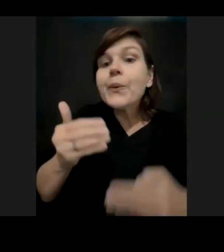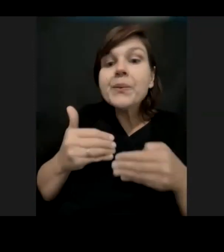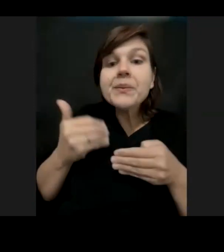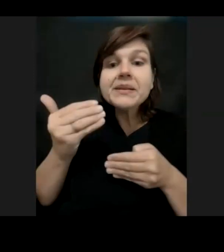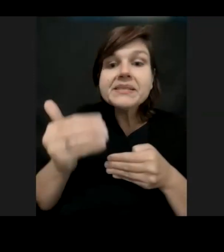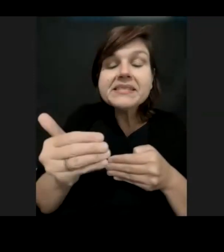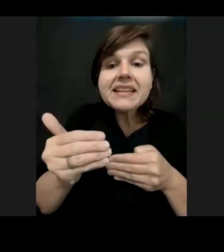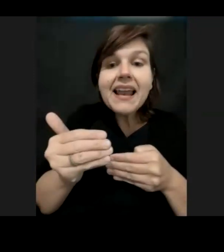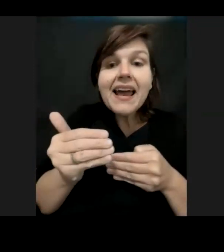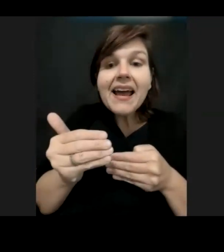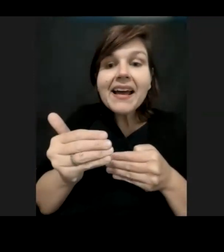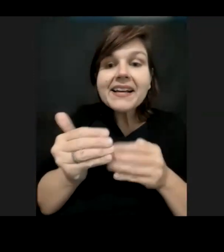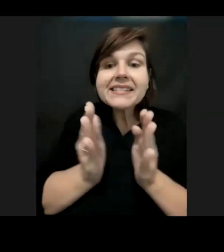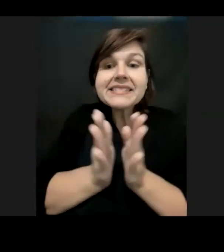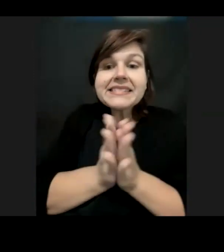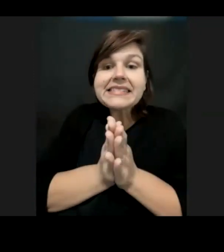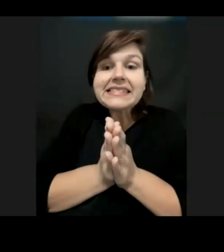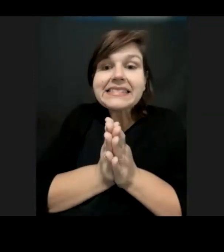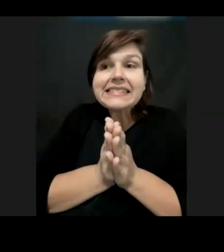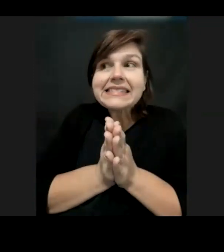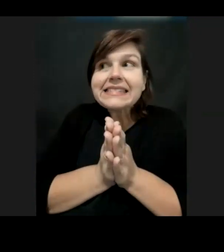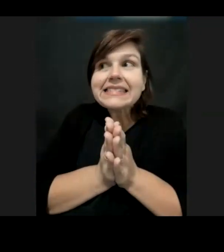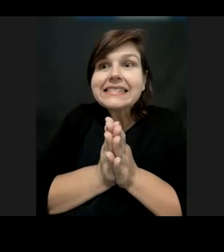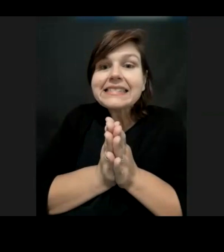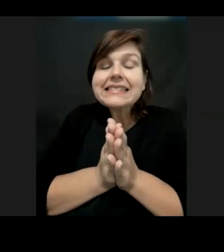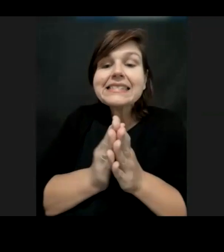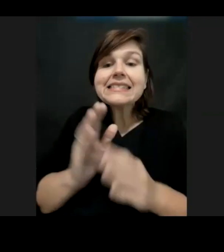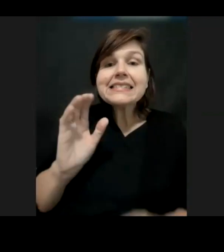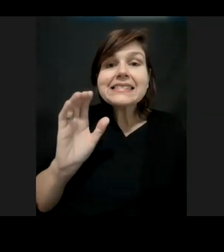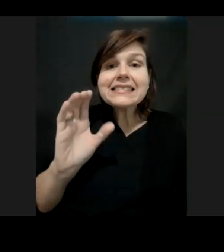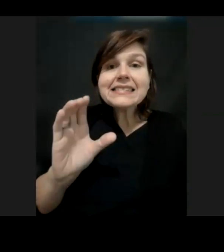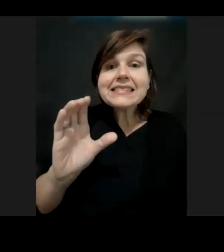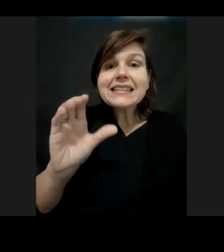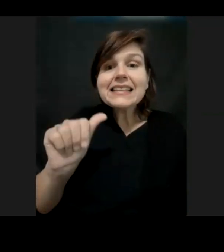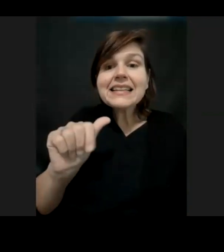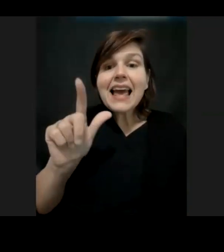It’s only Catlaw! Hi, Catlaw, it’s your turn!